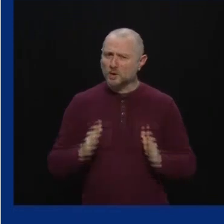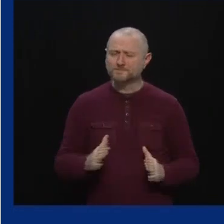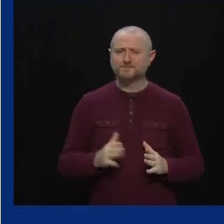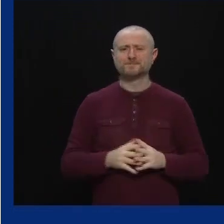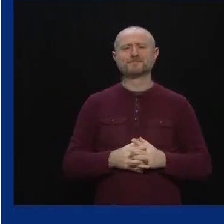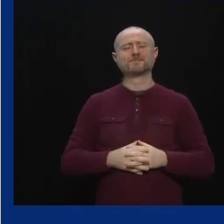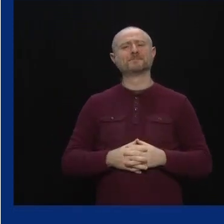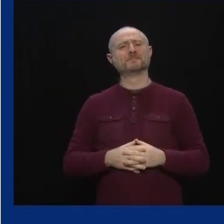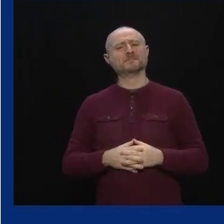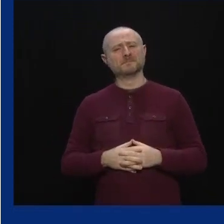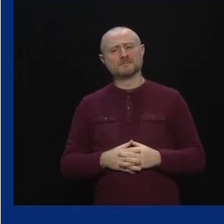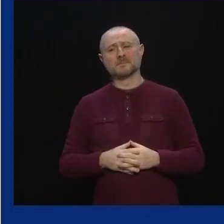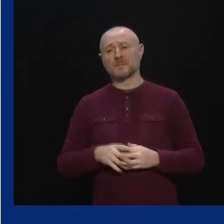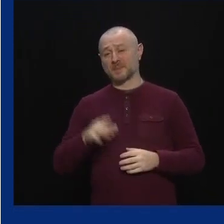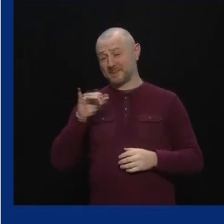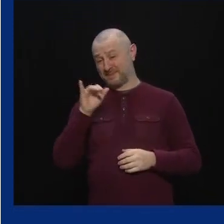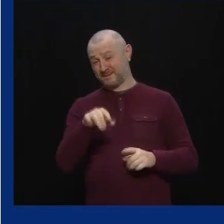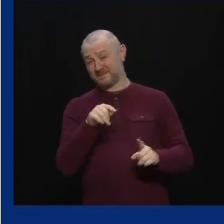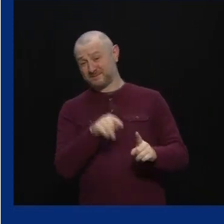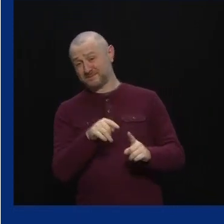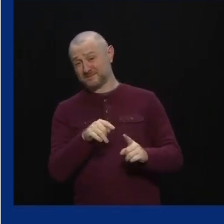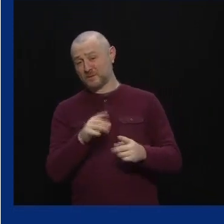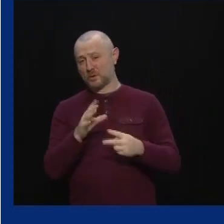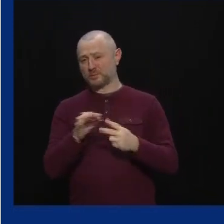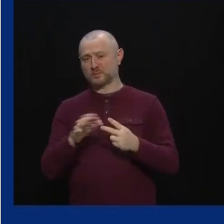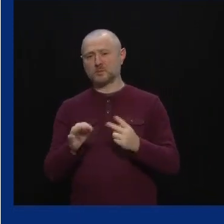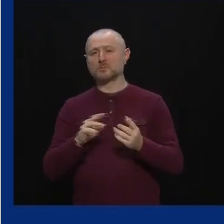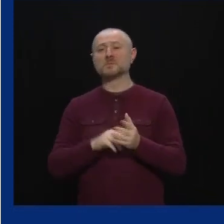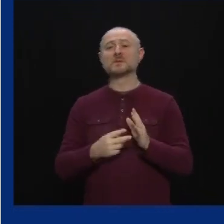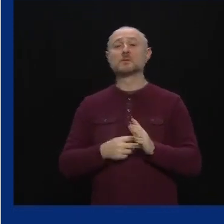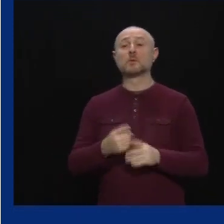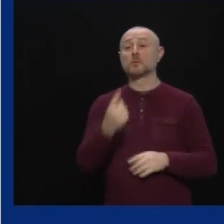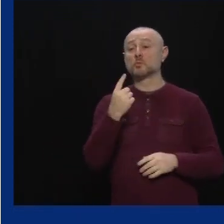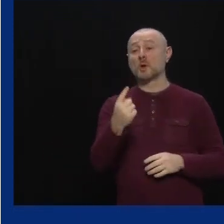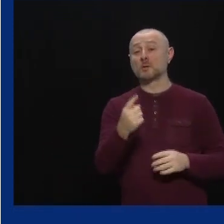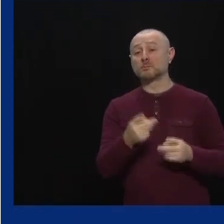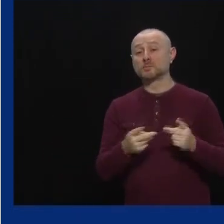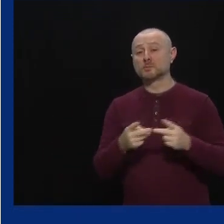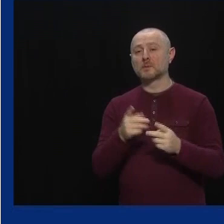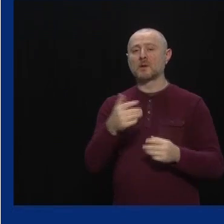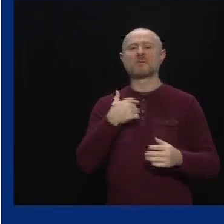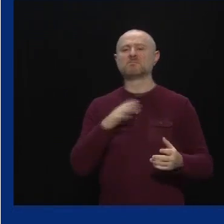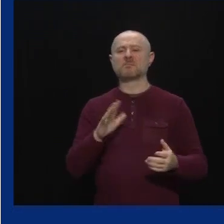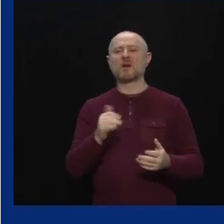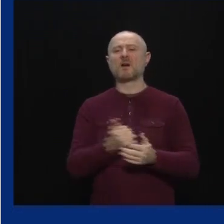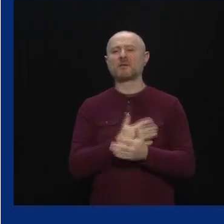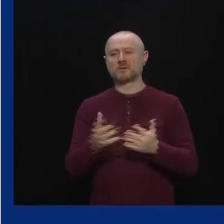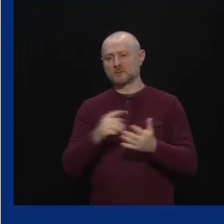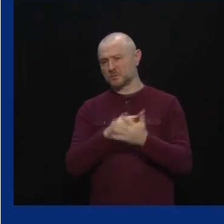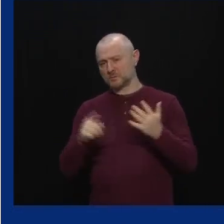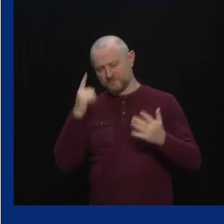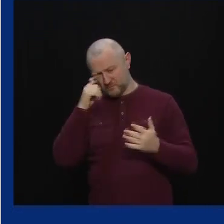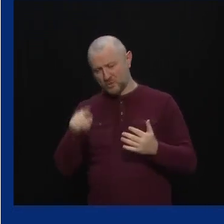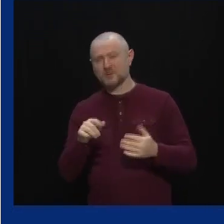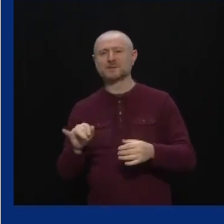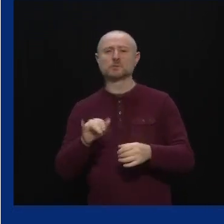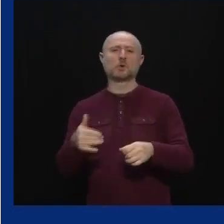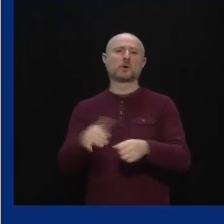HEALTH EMERGENCY. AND I'D LIKE TO REMIND NEW YORKERS OF THE FACT THAT THIS